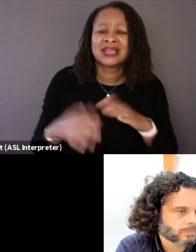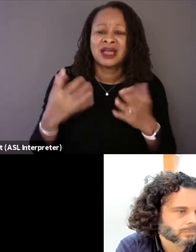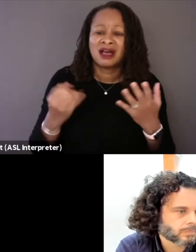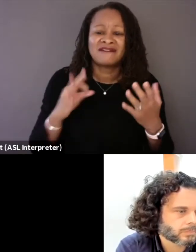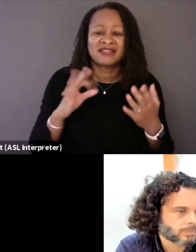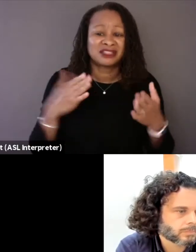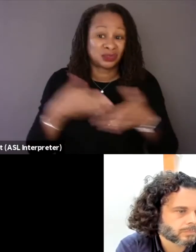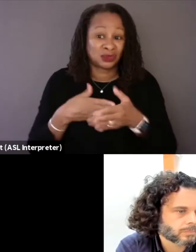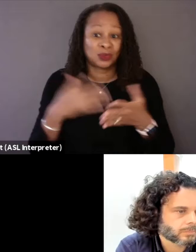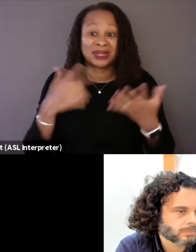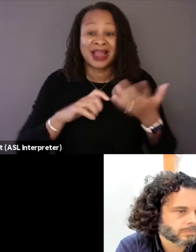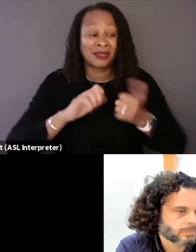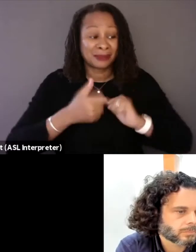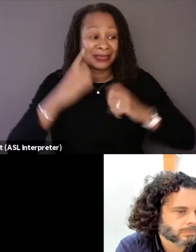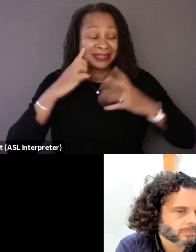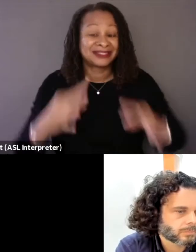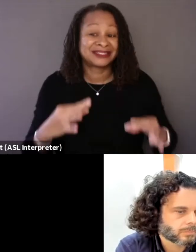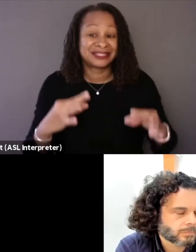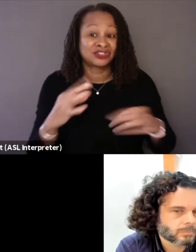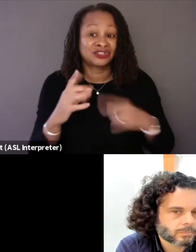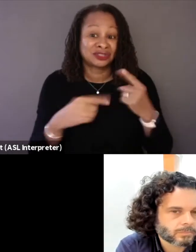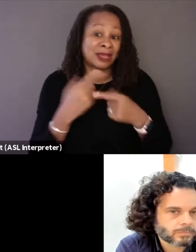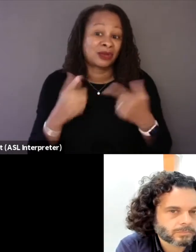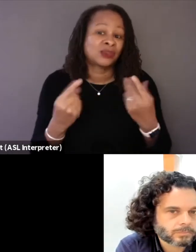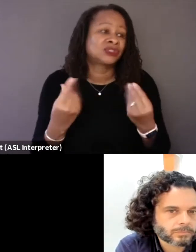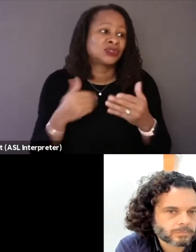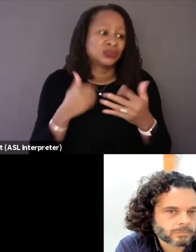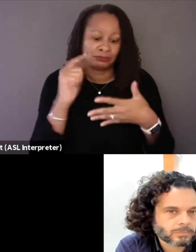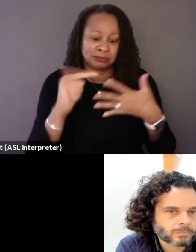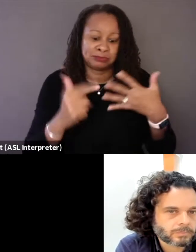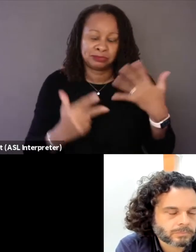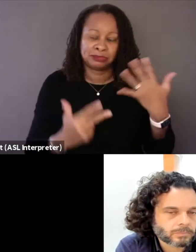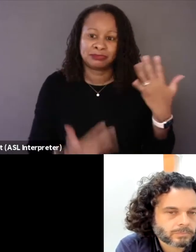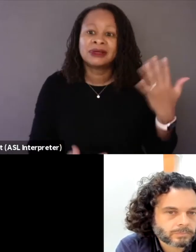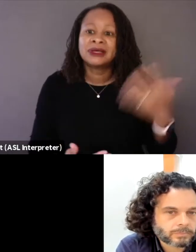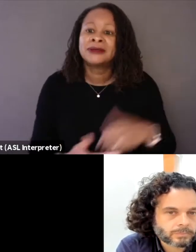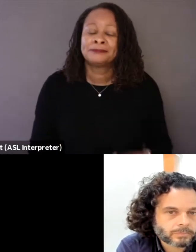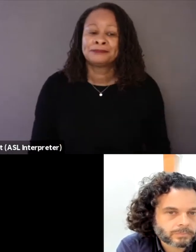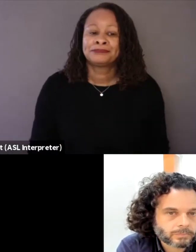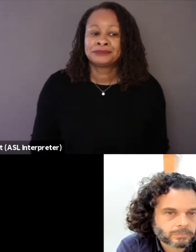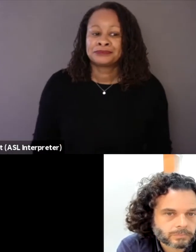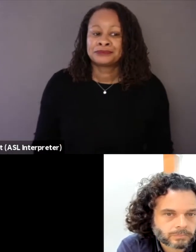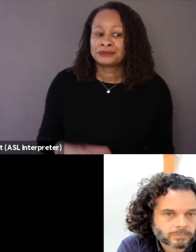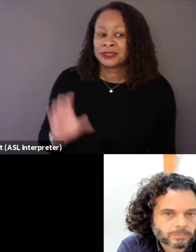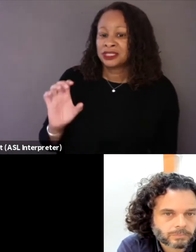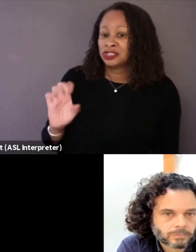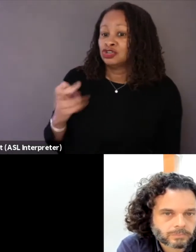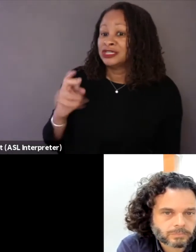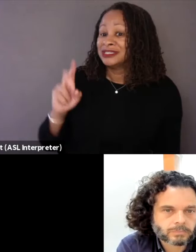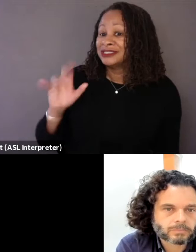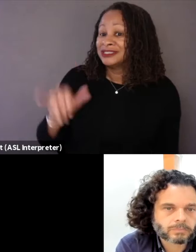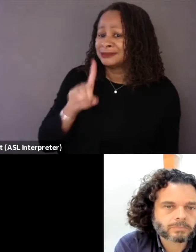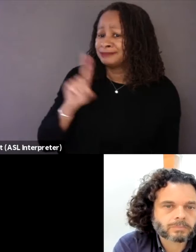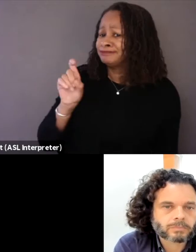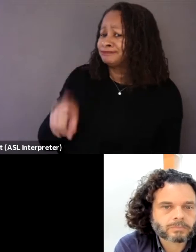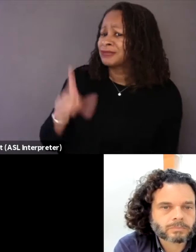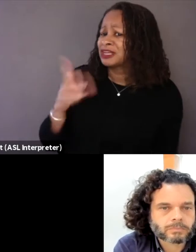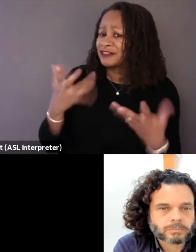how they made the decisions about it. And then once you secured the group of players who